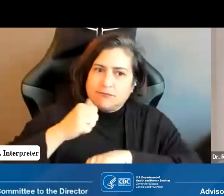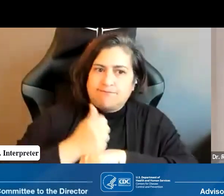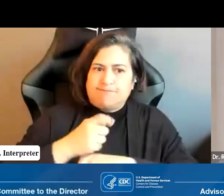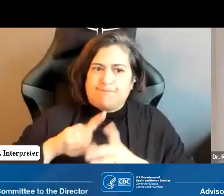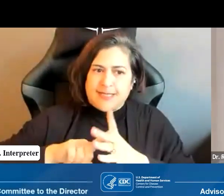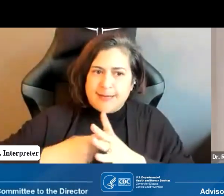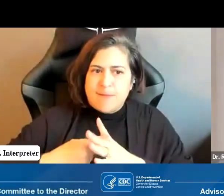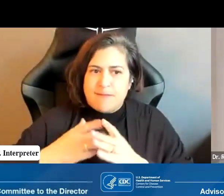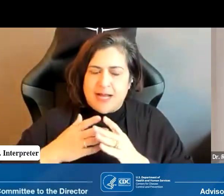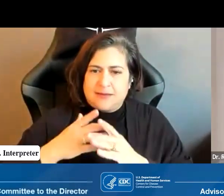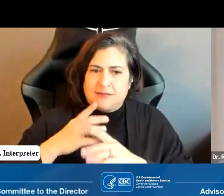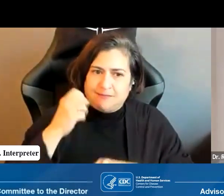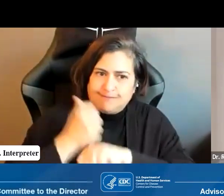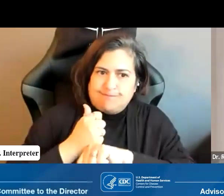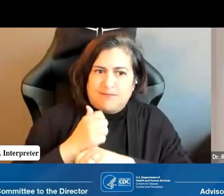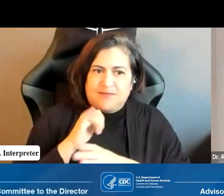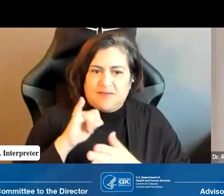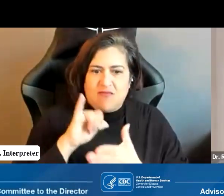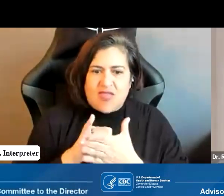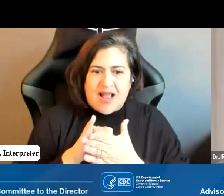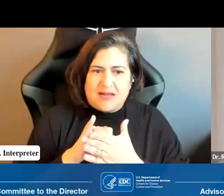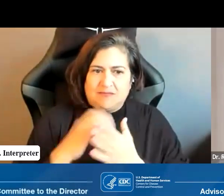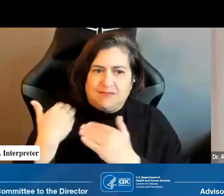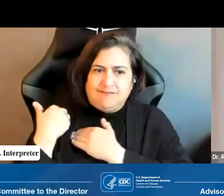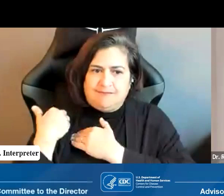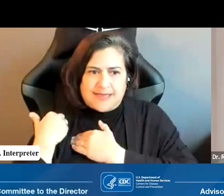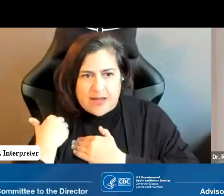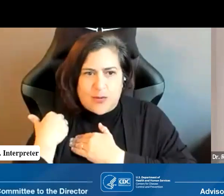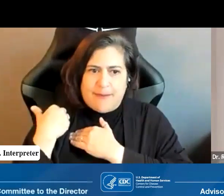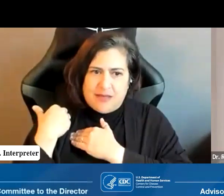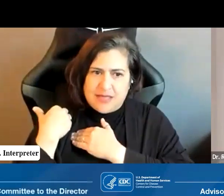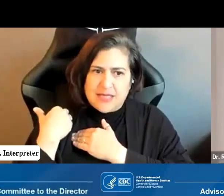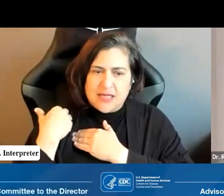of accountability measures that is shared at a high level with obviously the director,